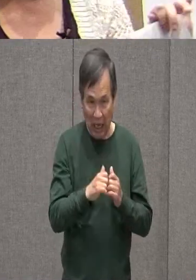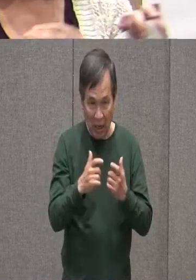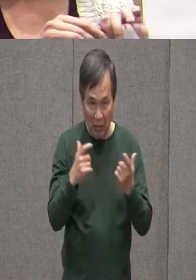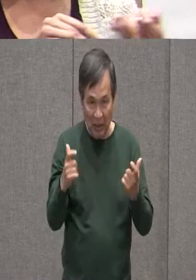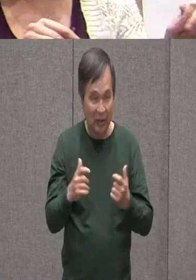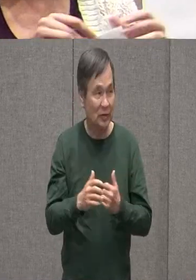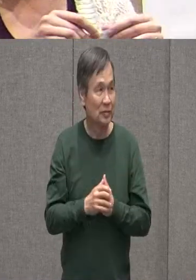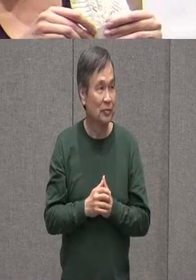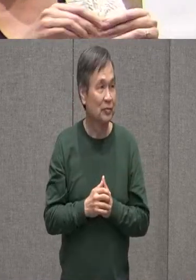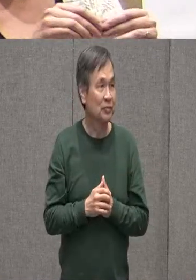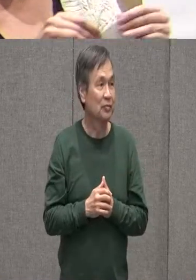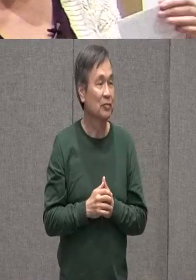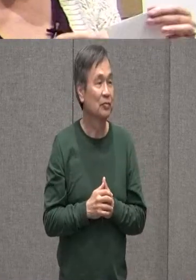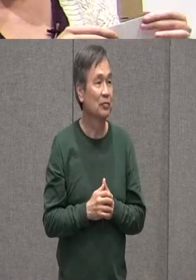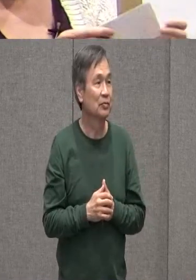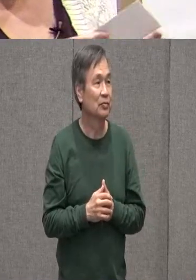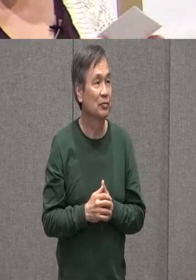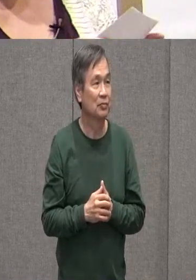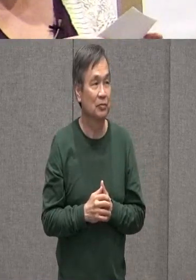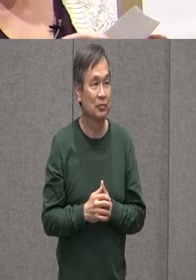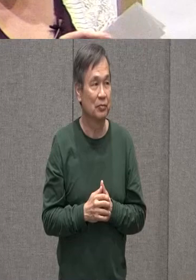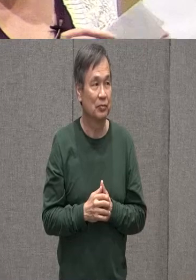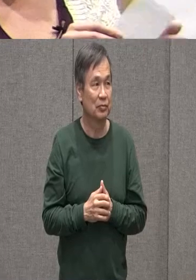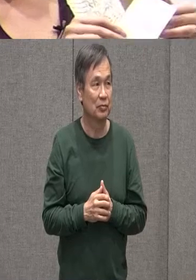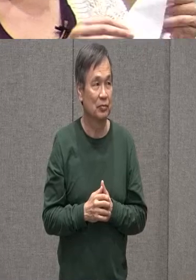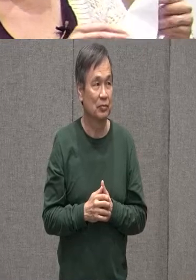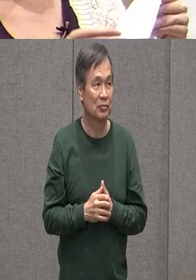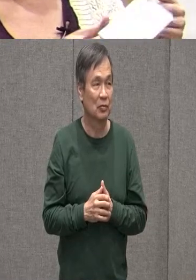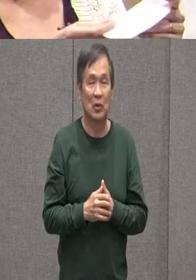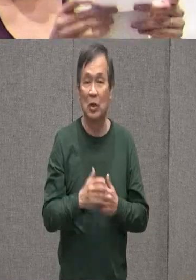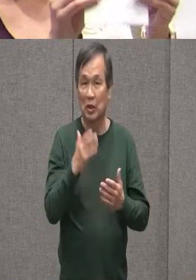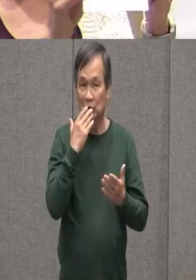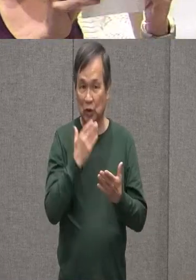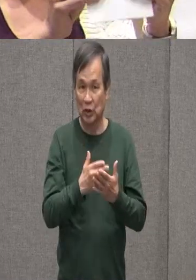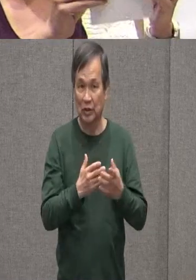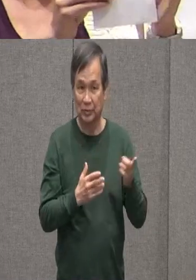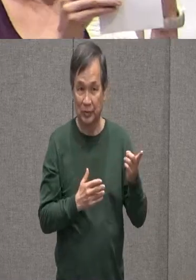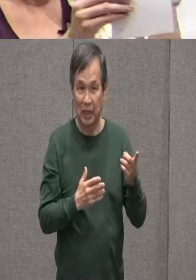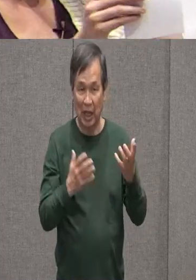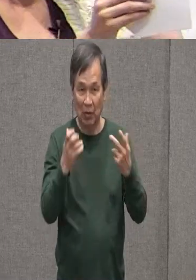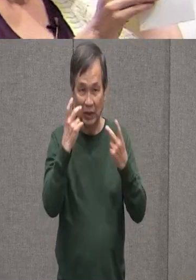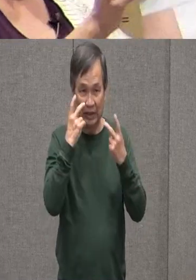you'll just have to kinda use what you got so I think this is good 'cause I still want you to be able to see it.